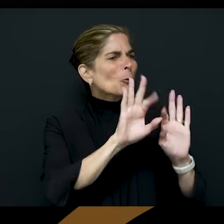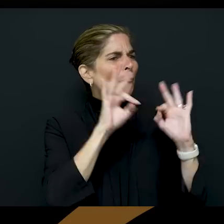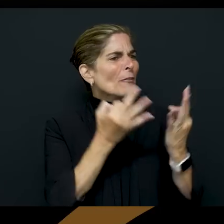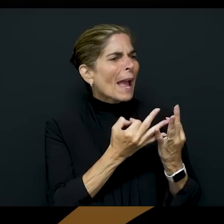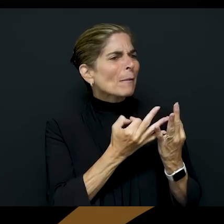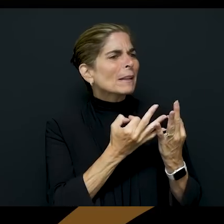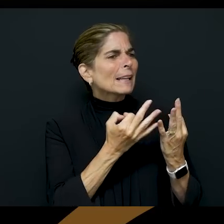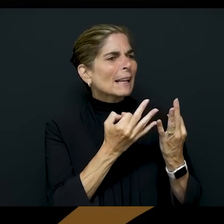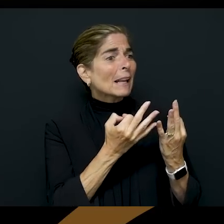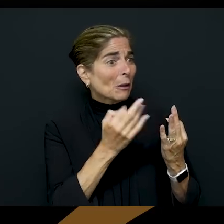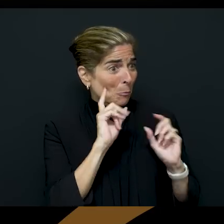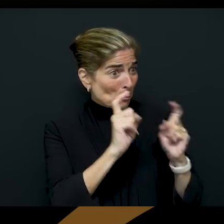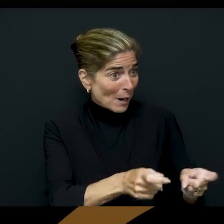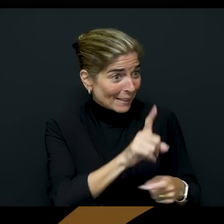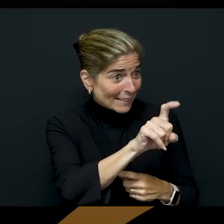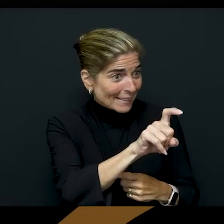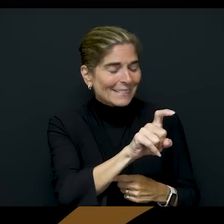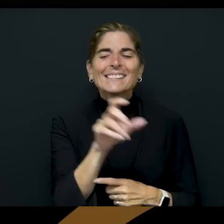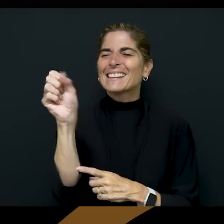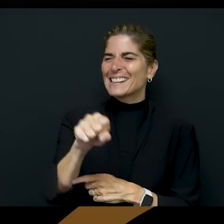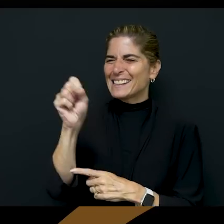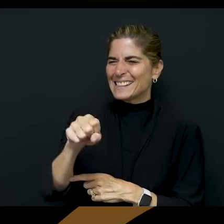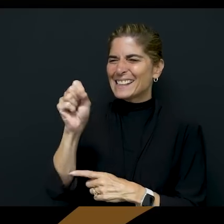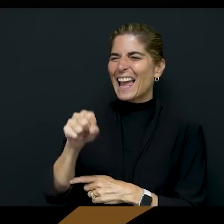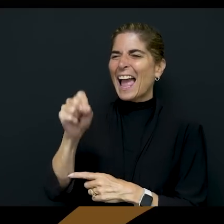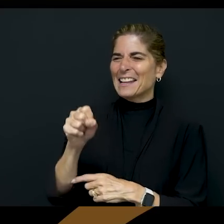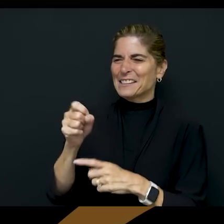Is it for a present? Yes, it’s a photo for my parents.